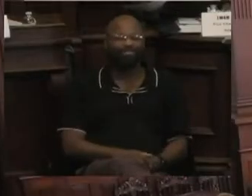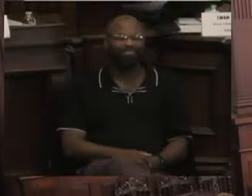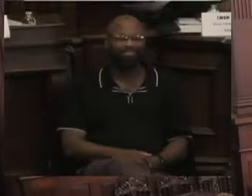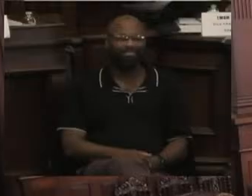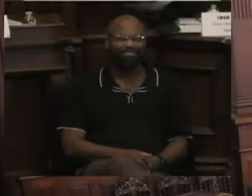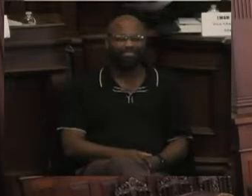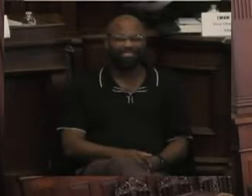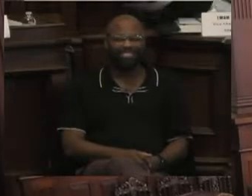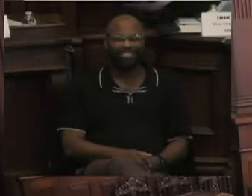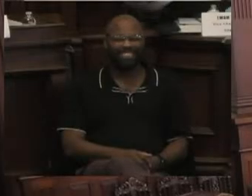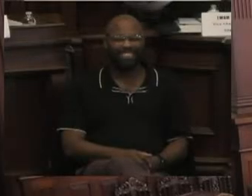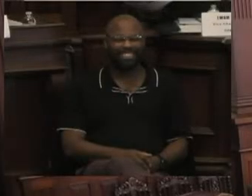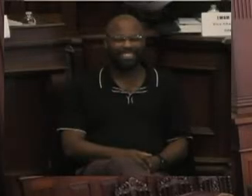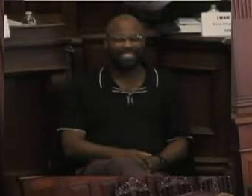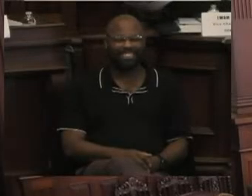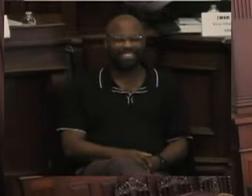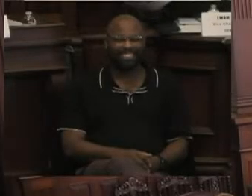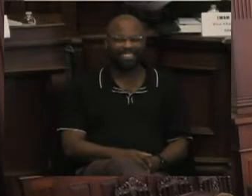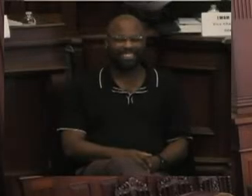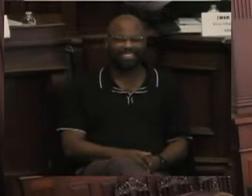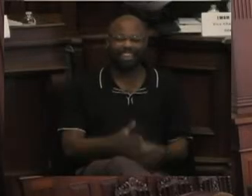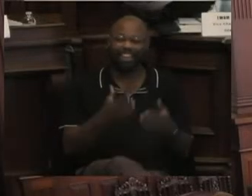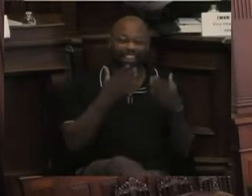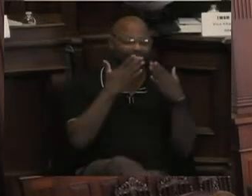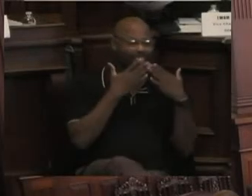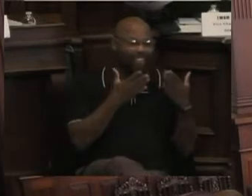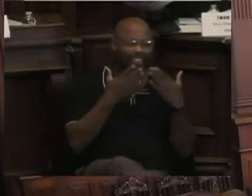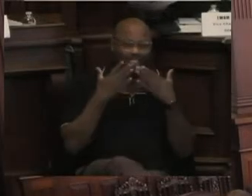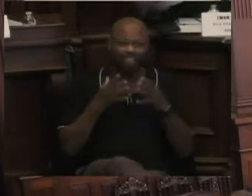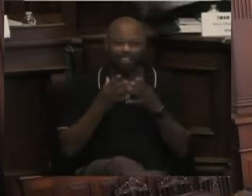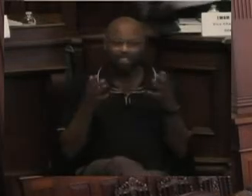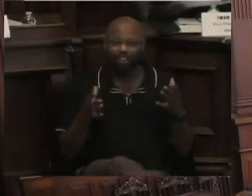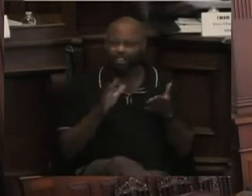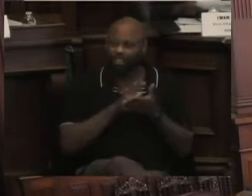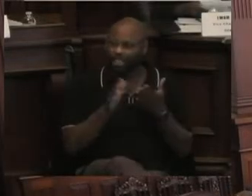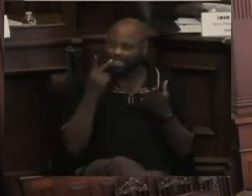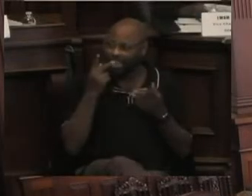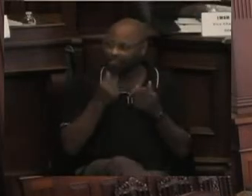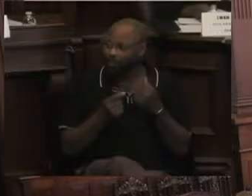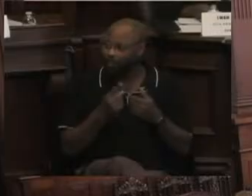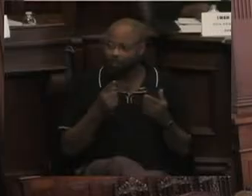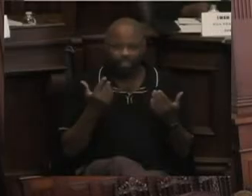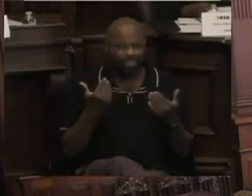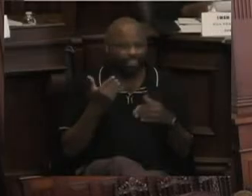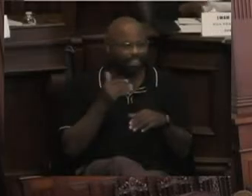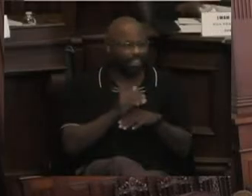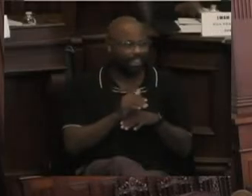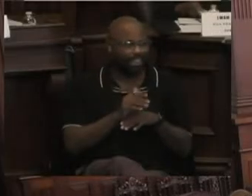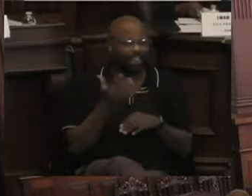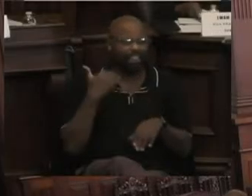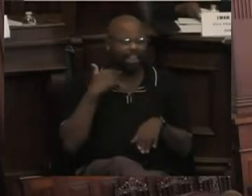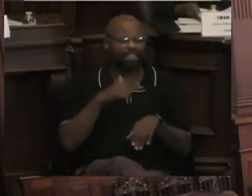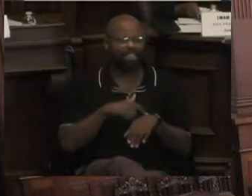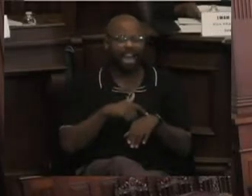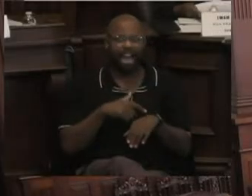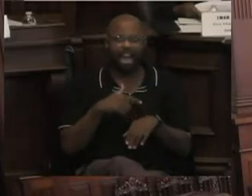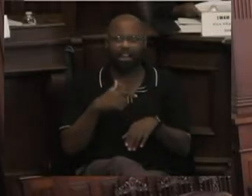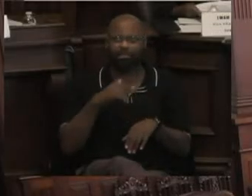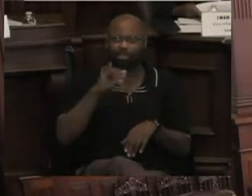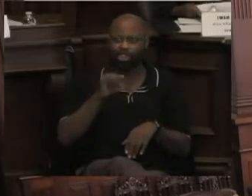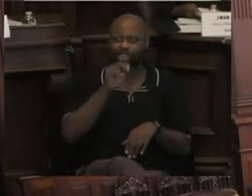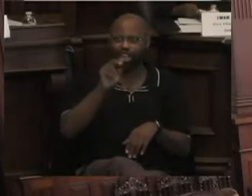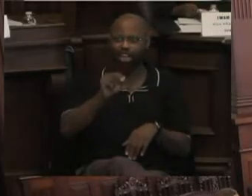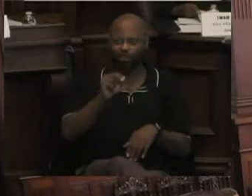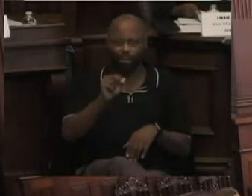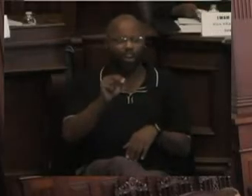this is for our charter. Thank